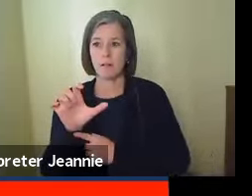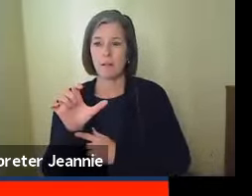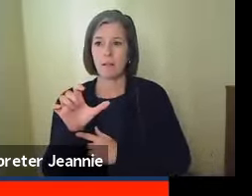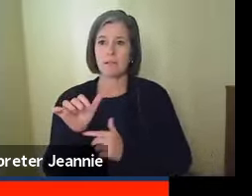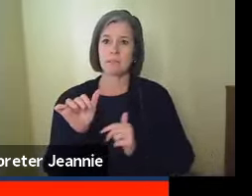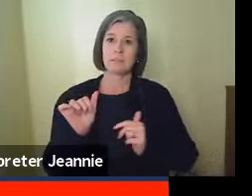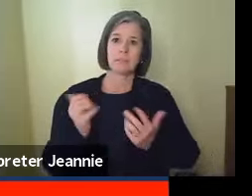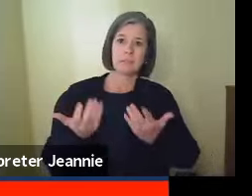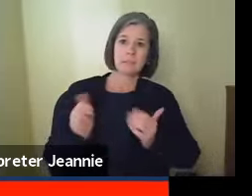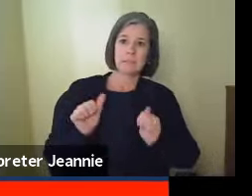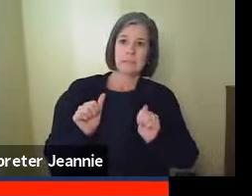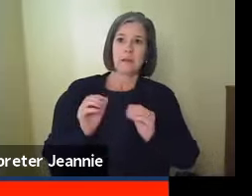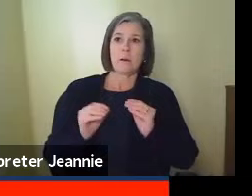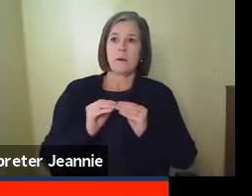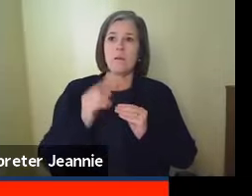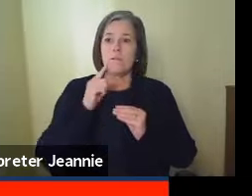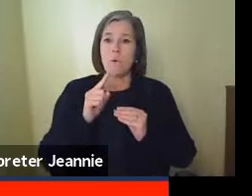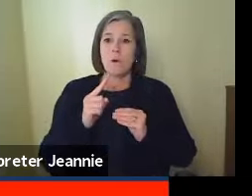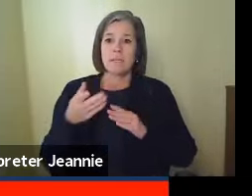significant morbidity or death because of COVID-19.